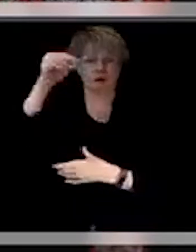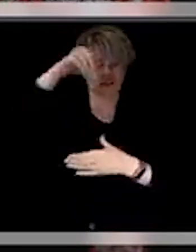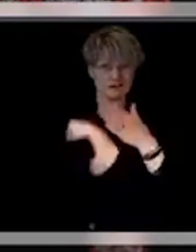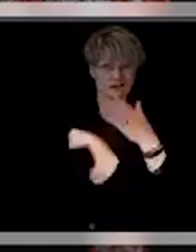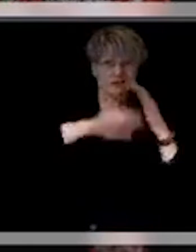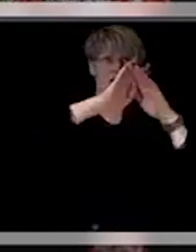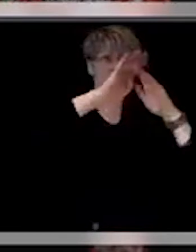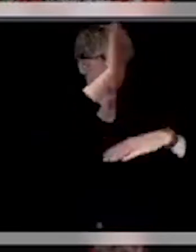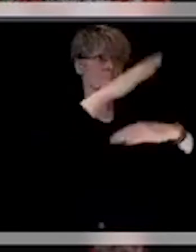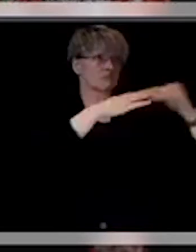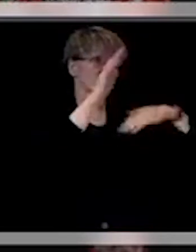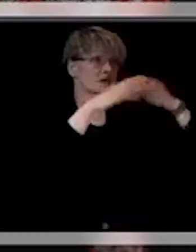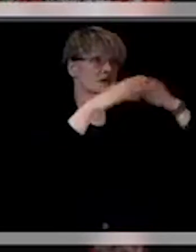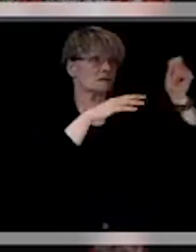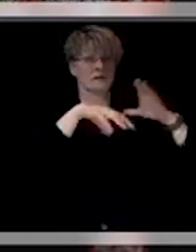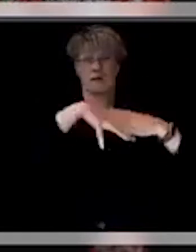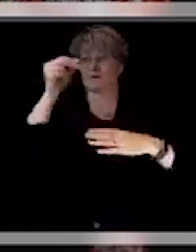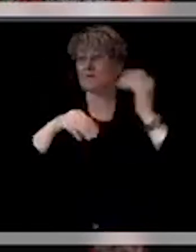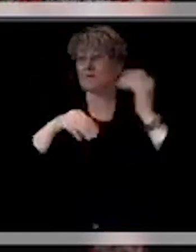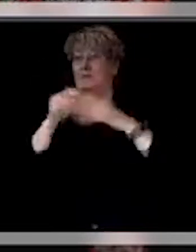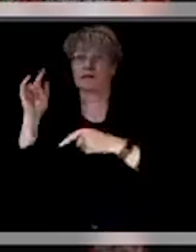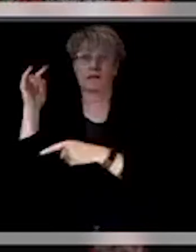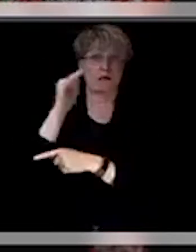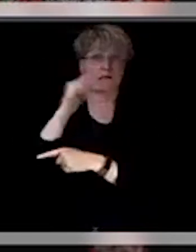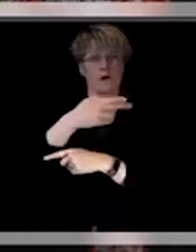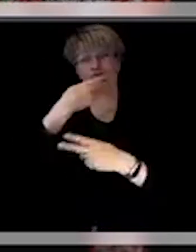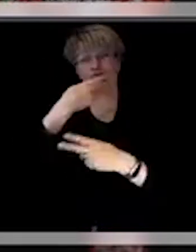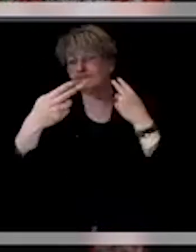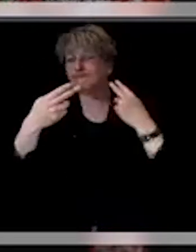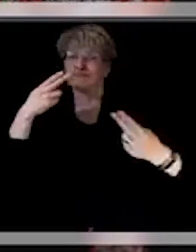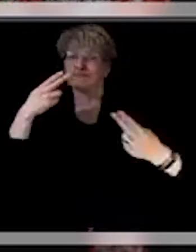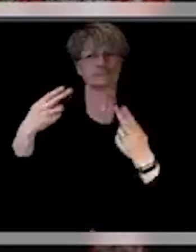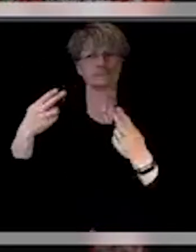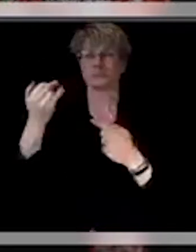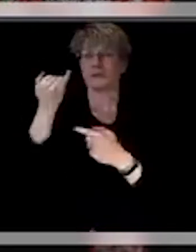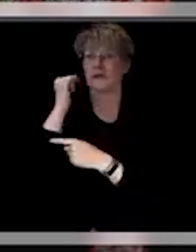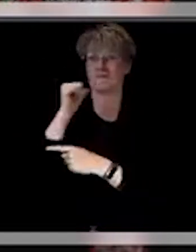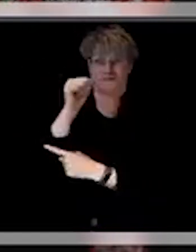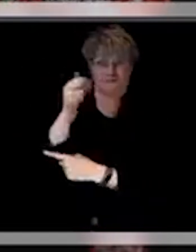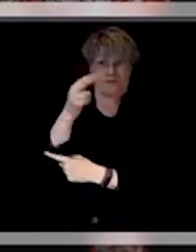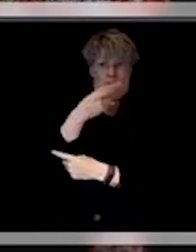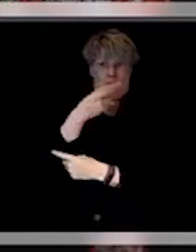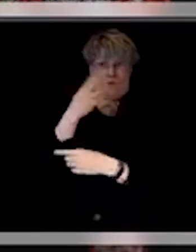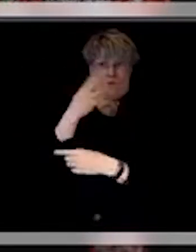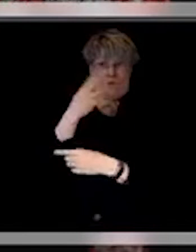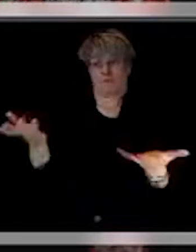speaking, they smoked on airplanes, and if you were non-smoker, well, you know, you just